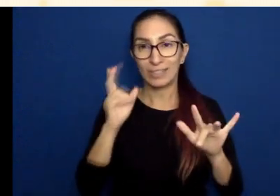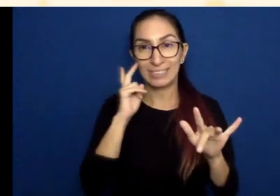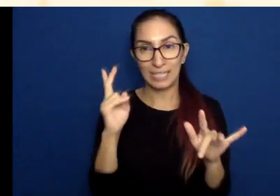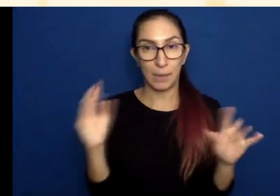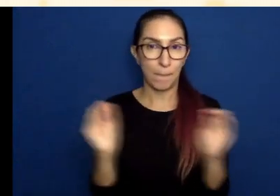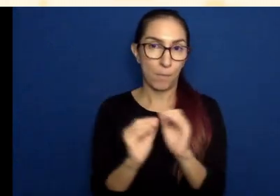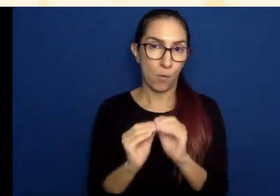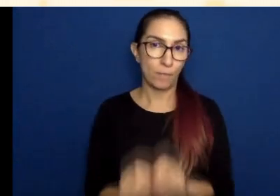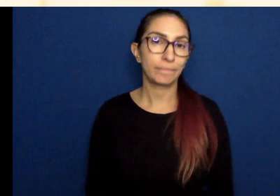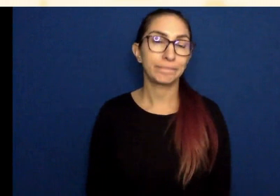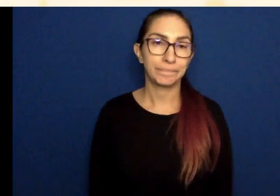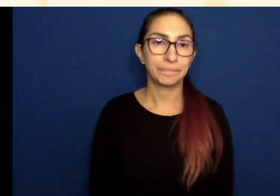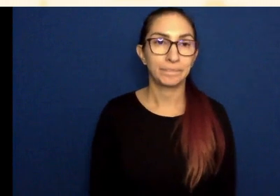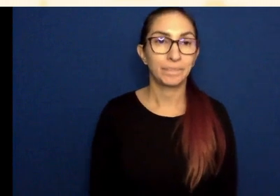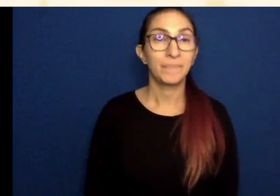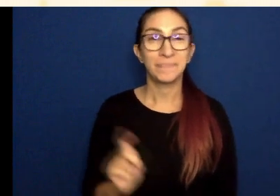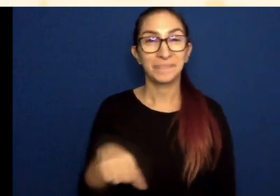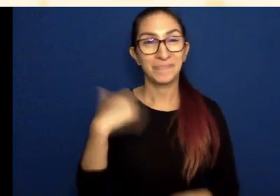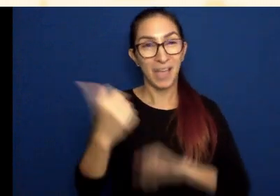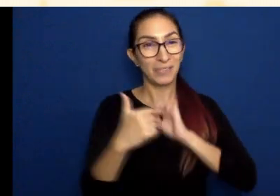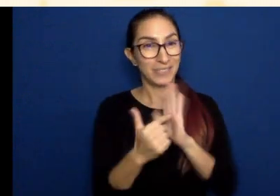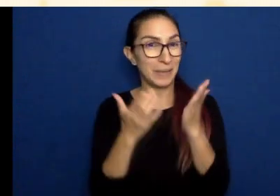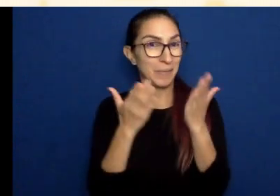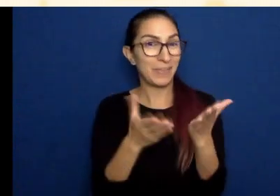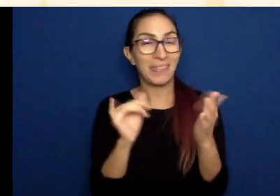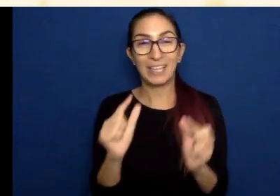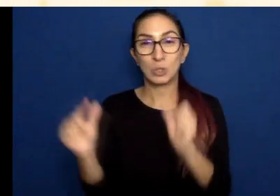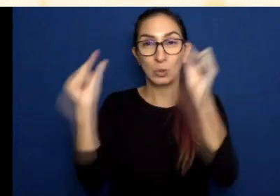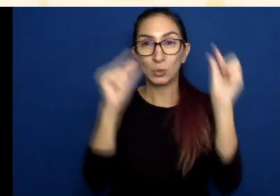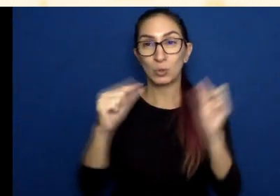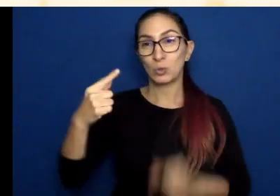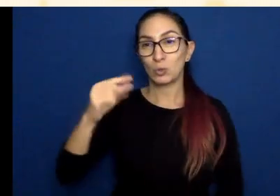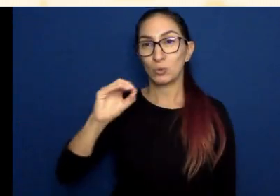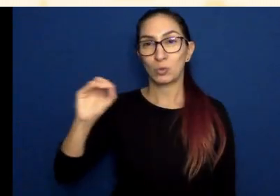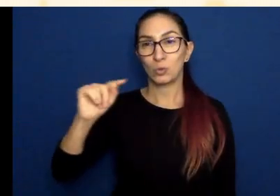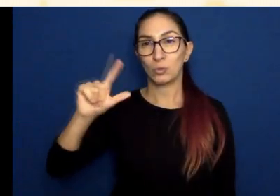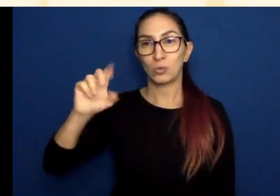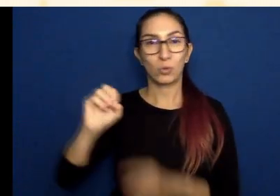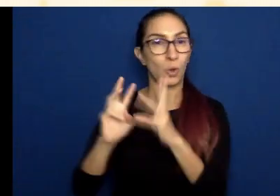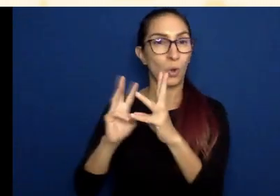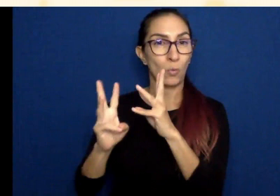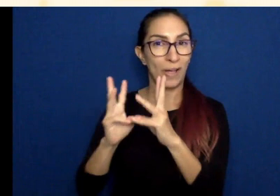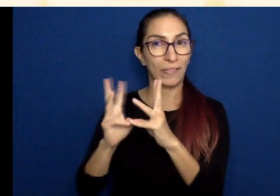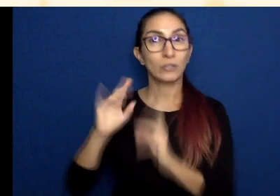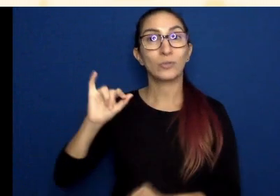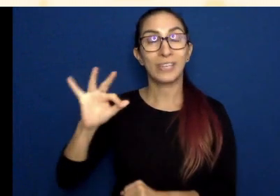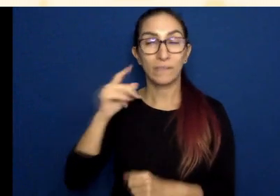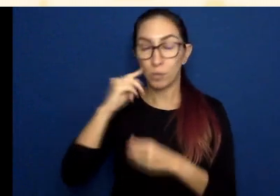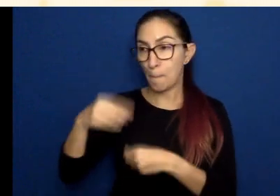This is another example here. So this is the Google Weather. And when you view the weather on Google, you can select